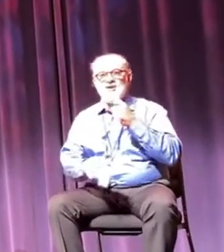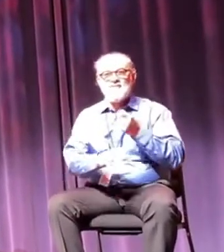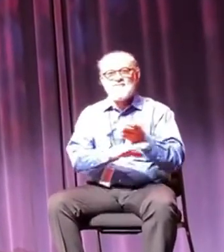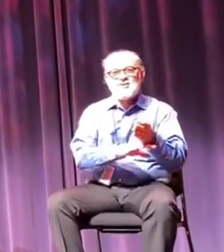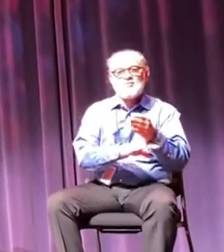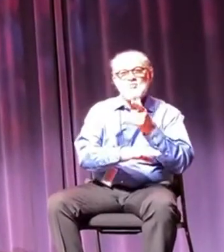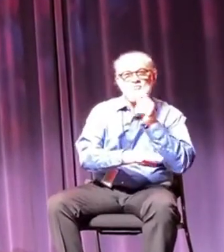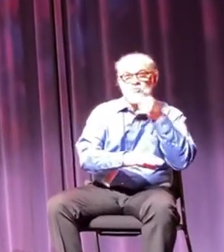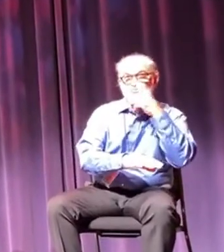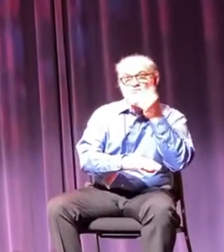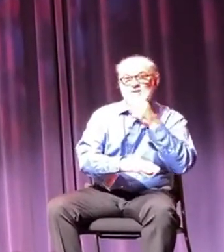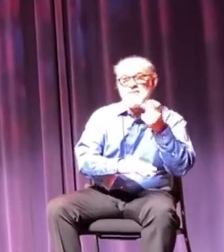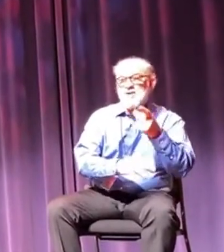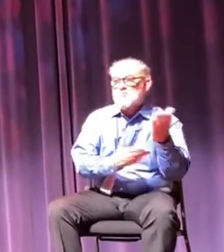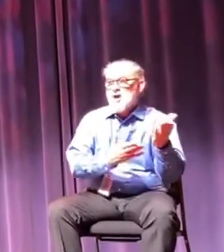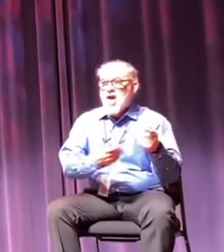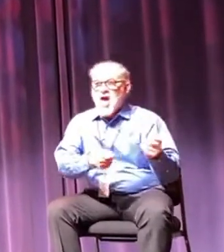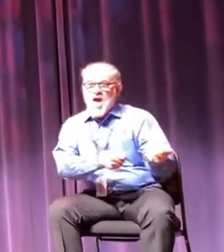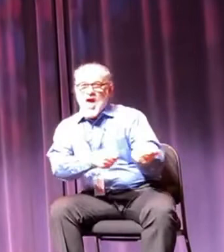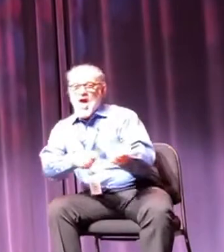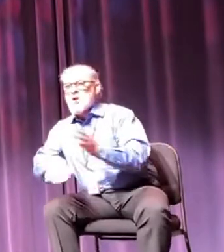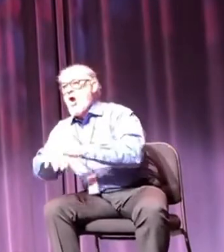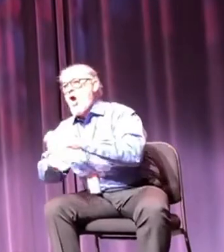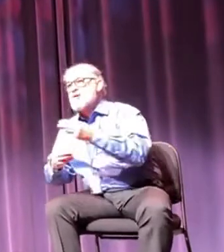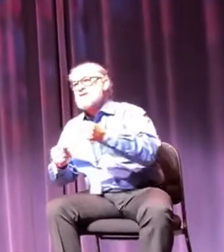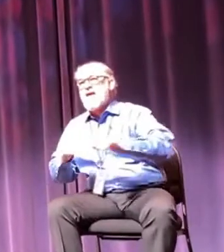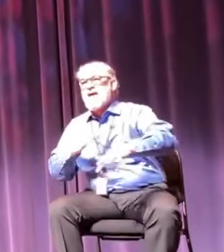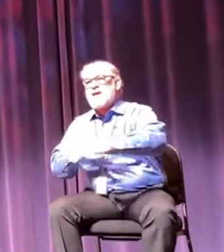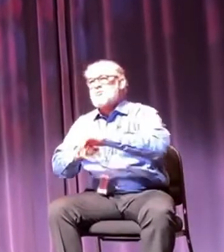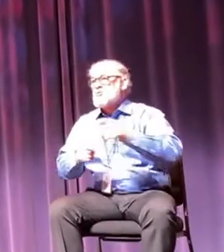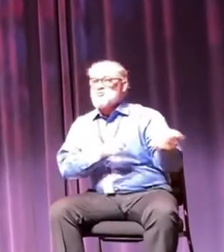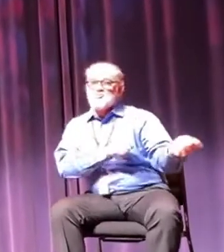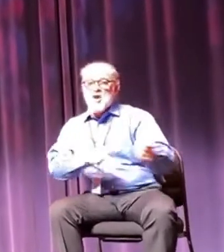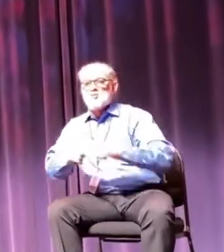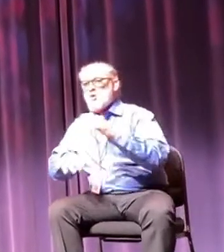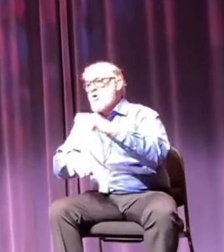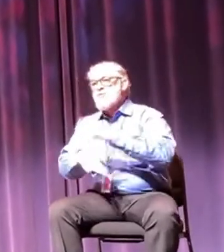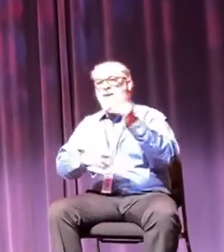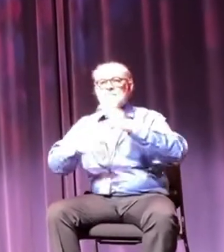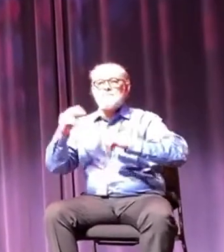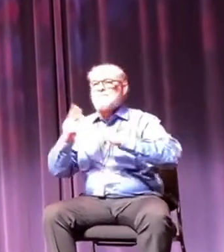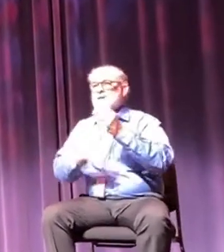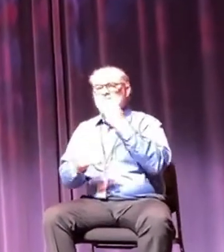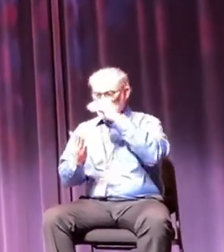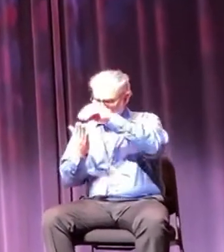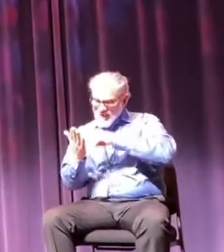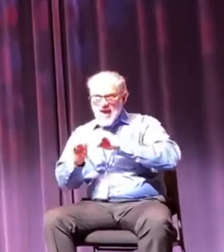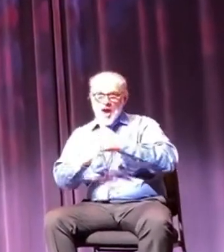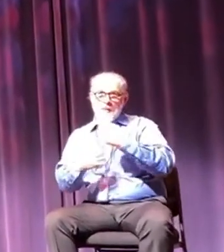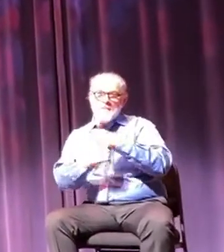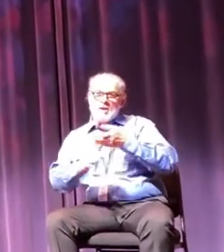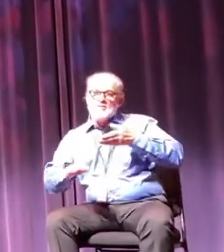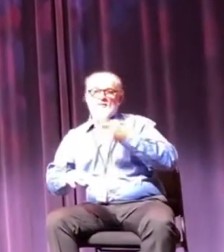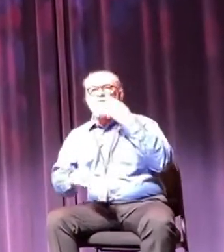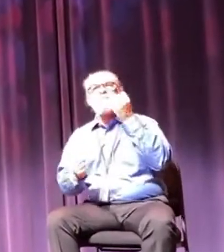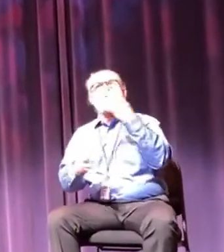whose dreams dragged on sand, dragged to this earth, they build recipe and home years later,